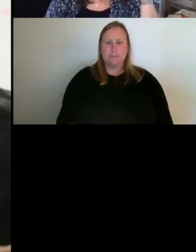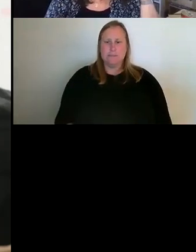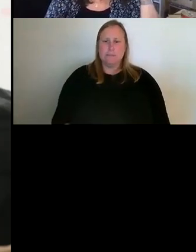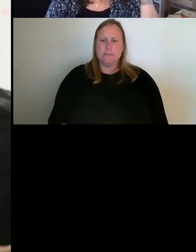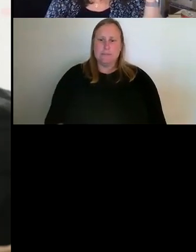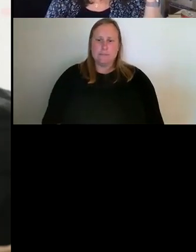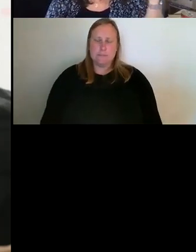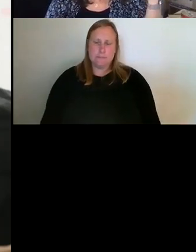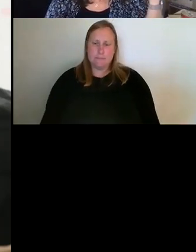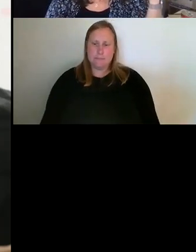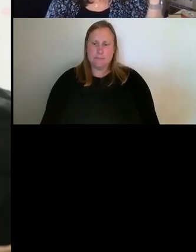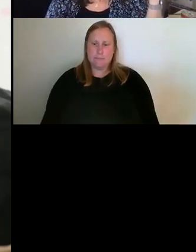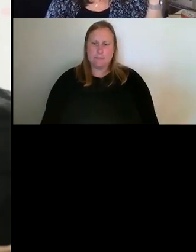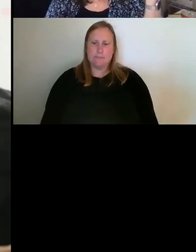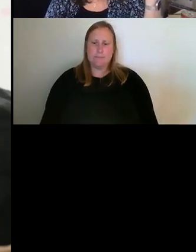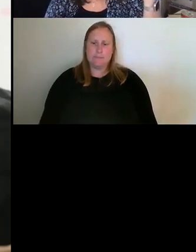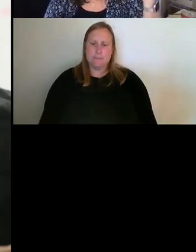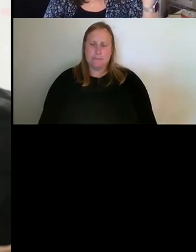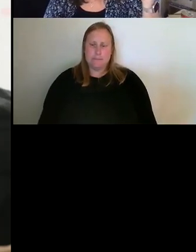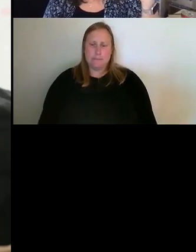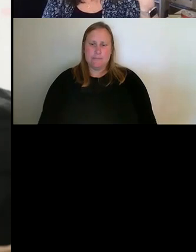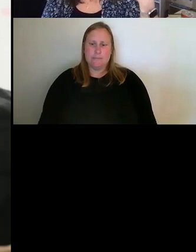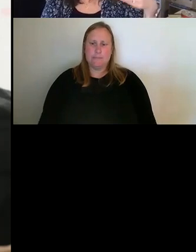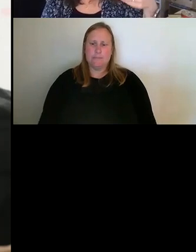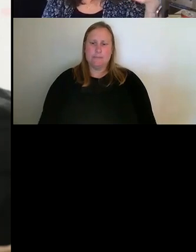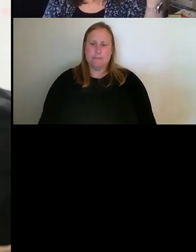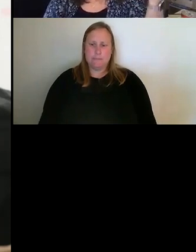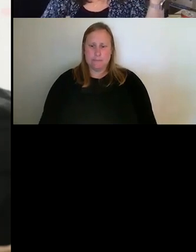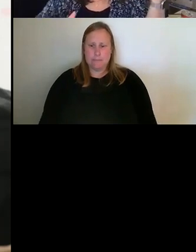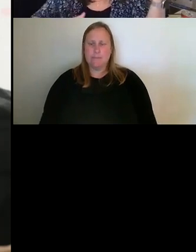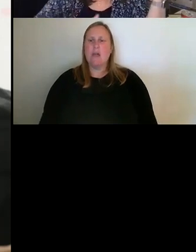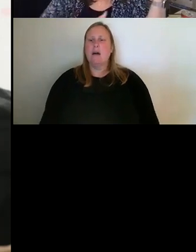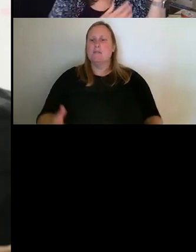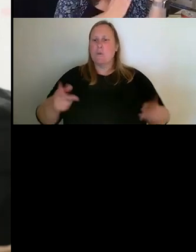So, she has taught me so many things about it not only being optional but letting people know in